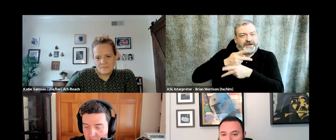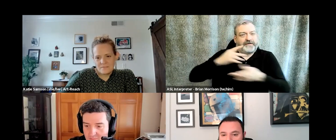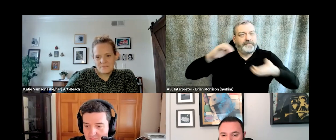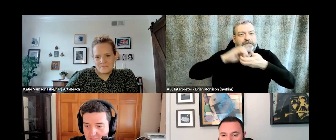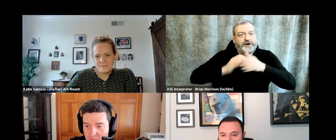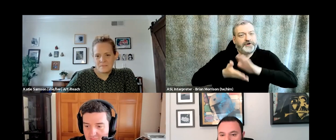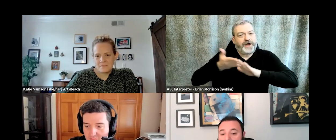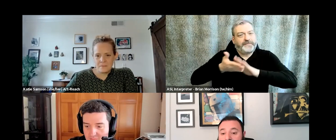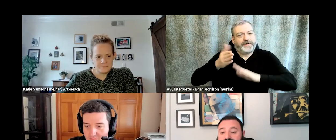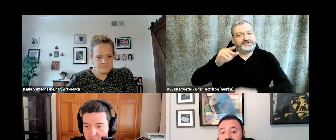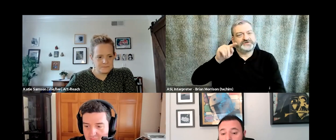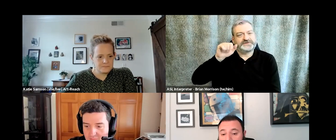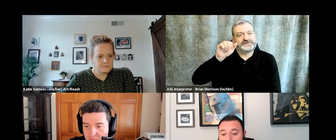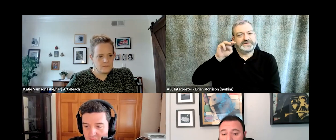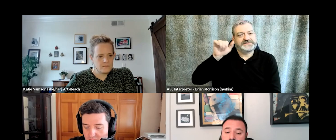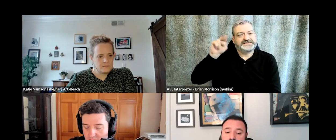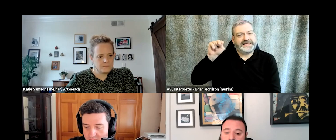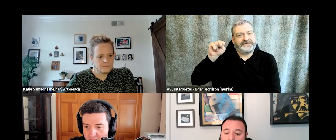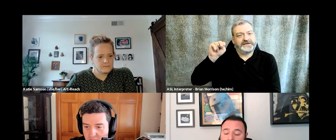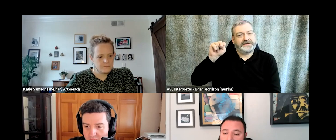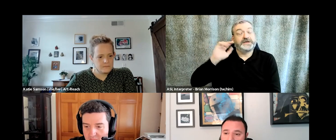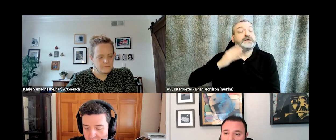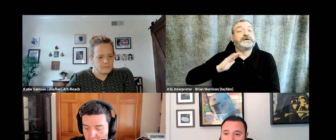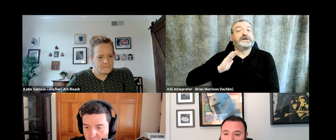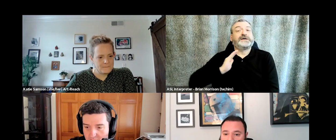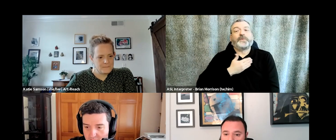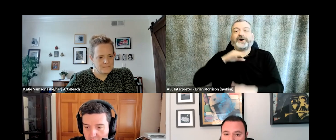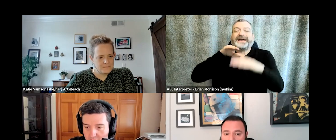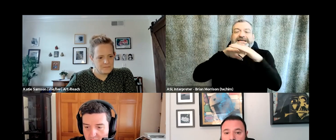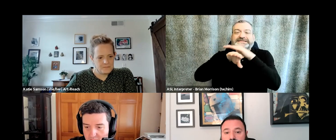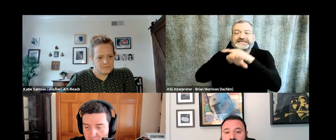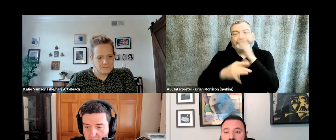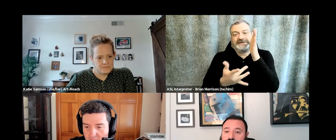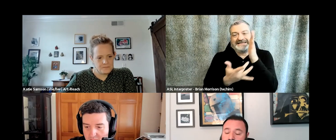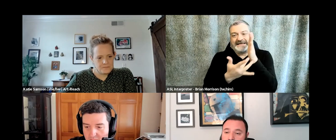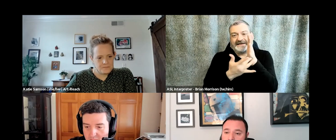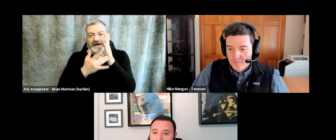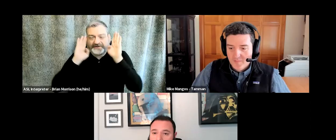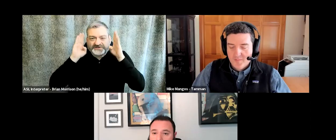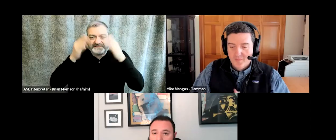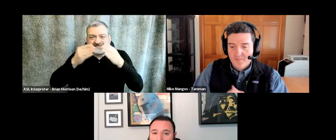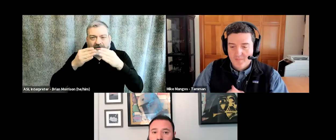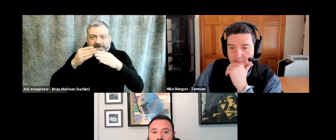Tamman is an accessibility and technology focused consultancy in Philadelphia.